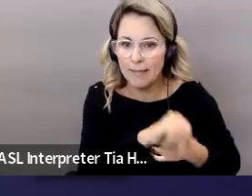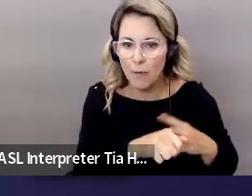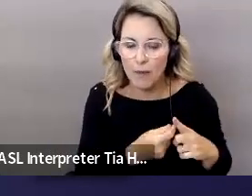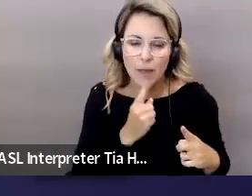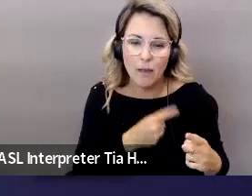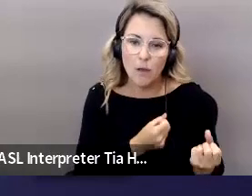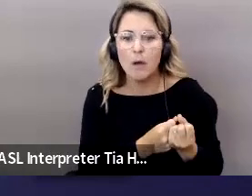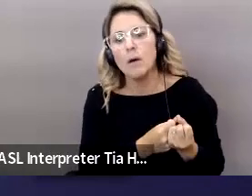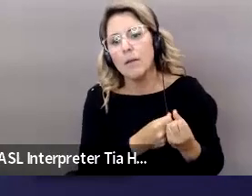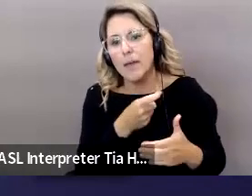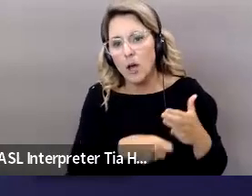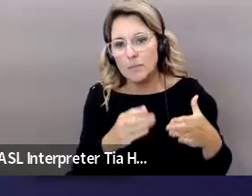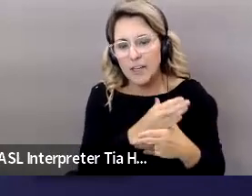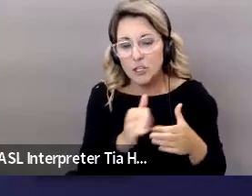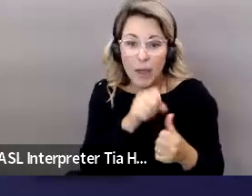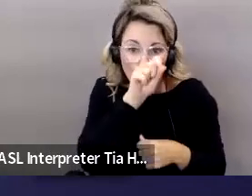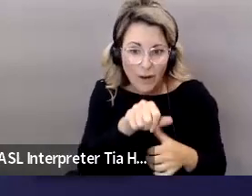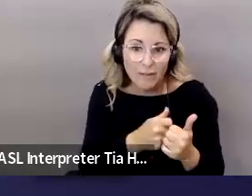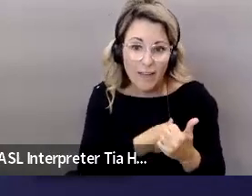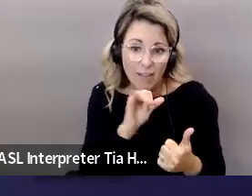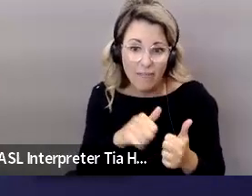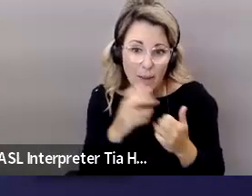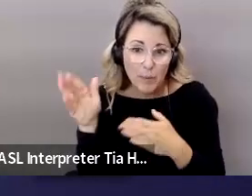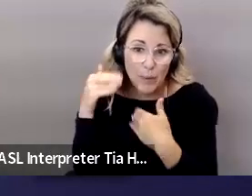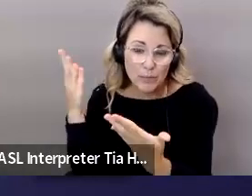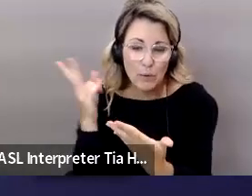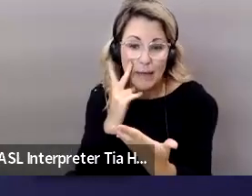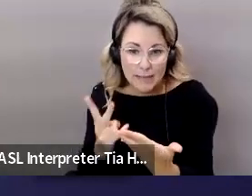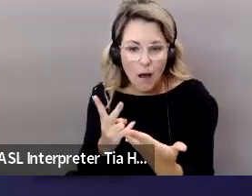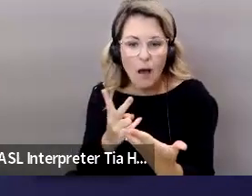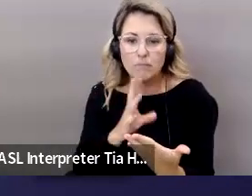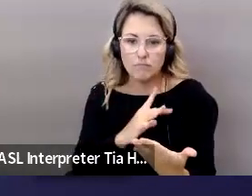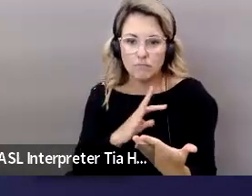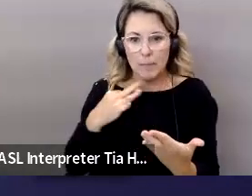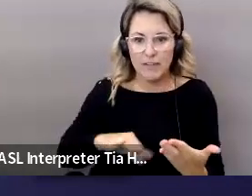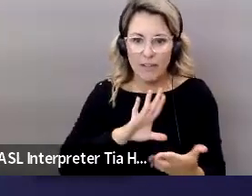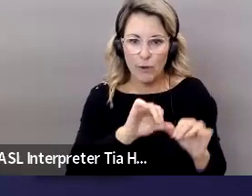they believed in the proposal and they saw how it would benefit their agency and their program